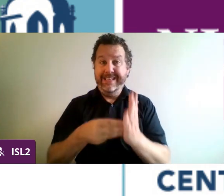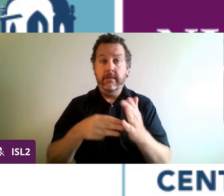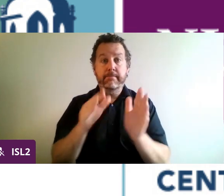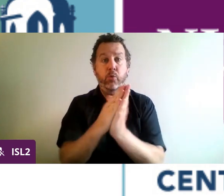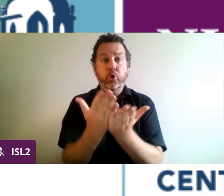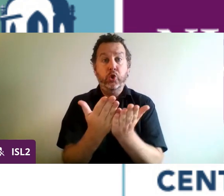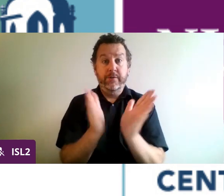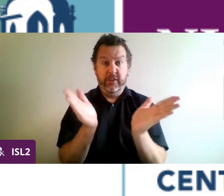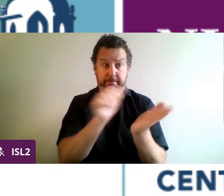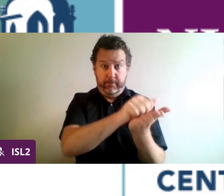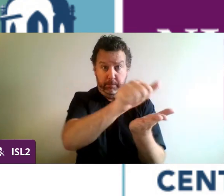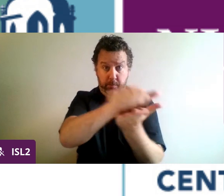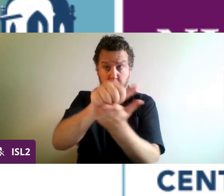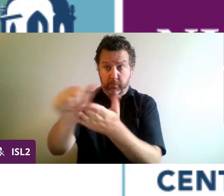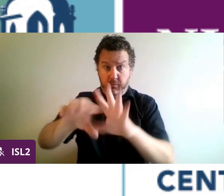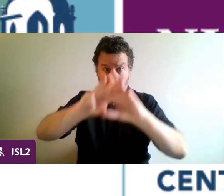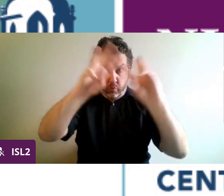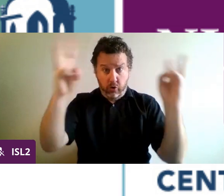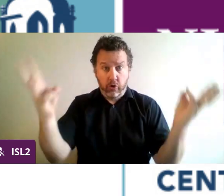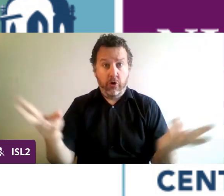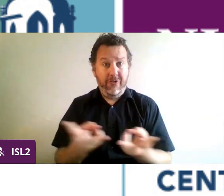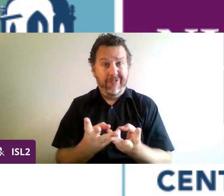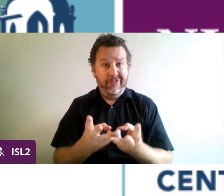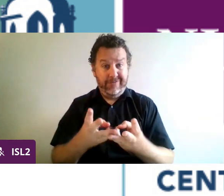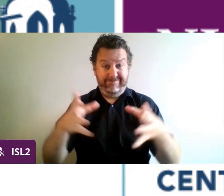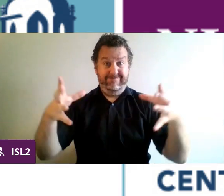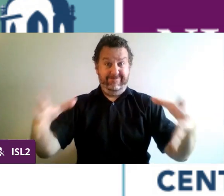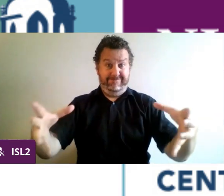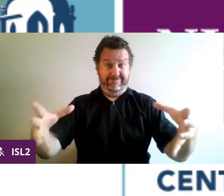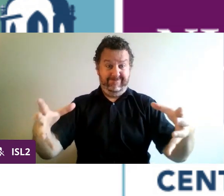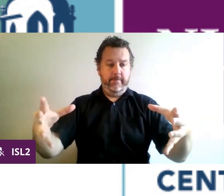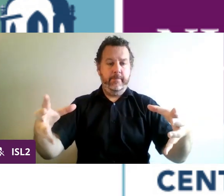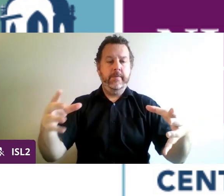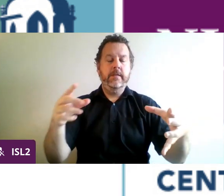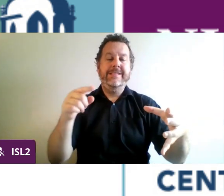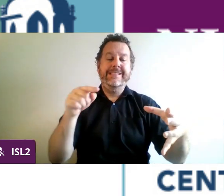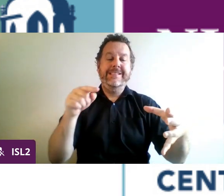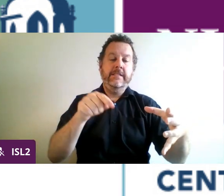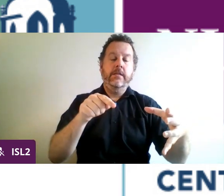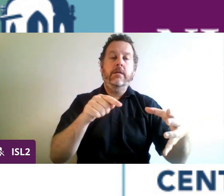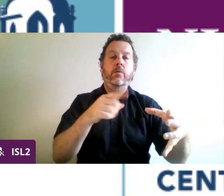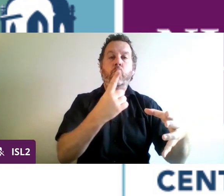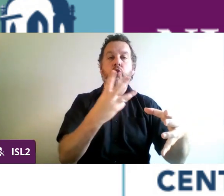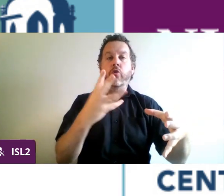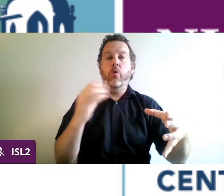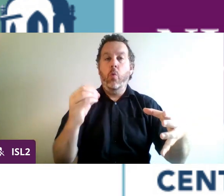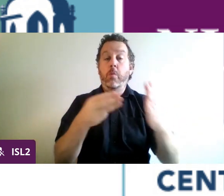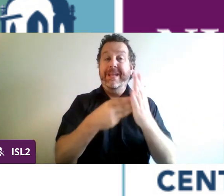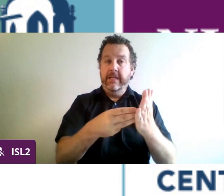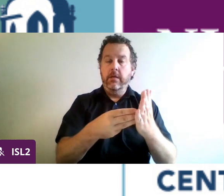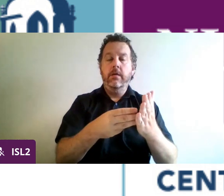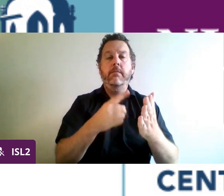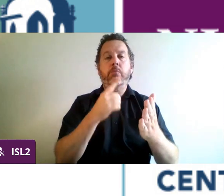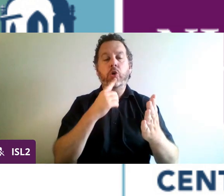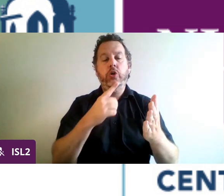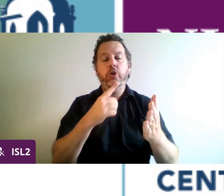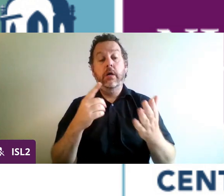about 415,000 of those books are available in unacceptable format.